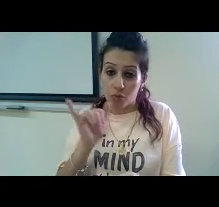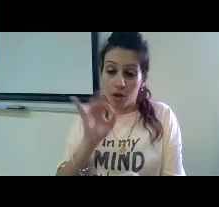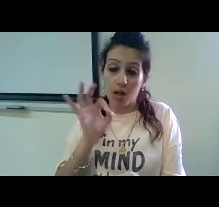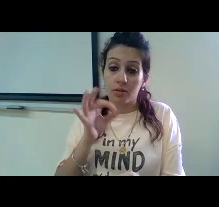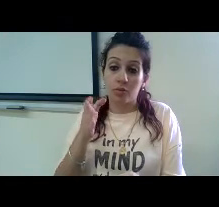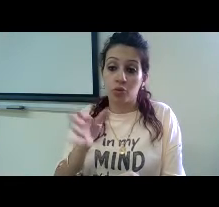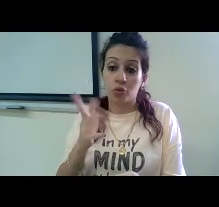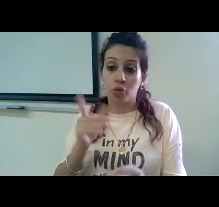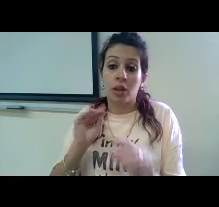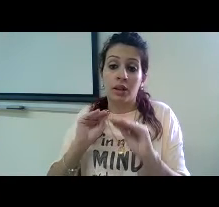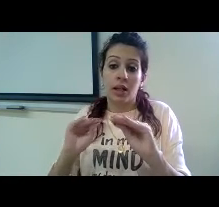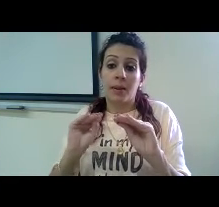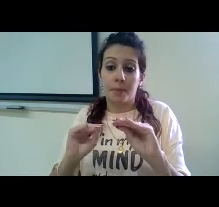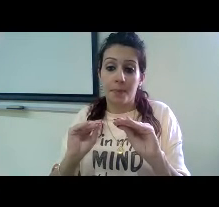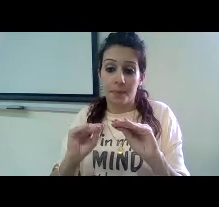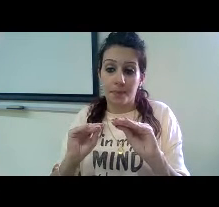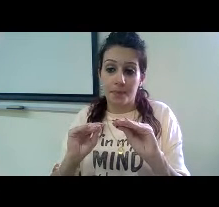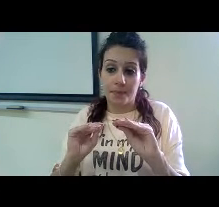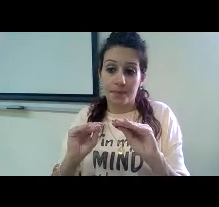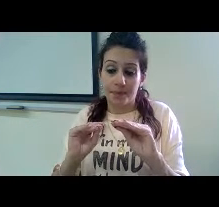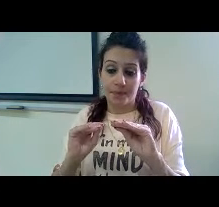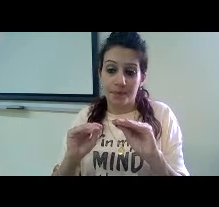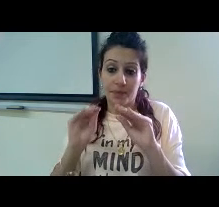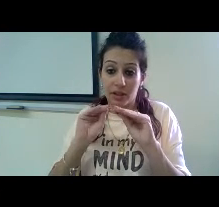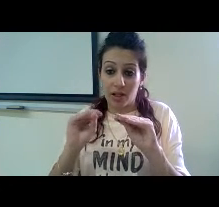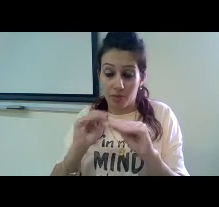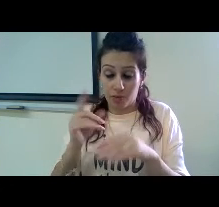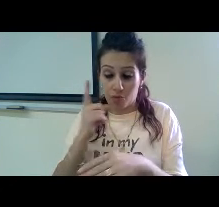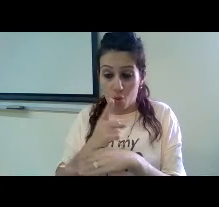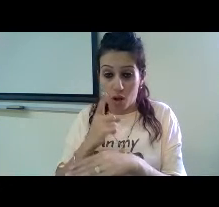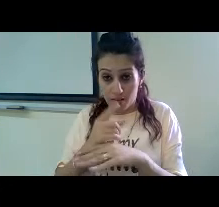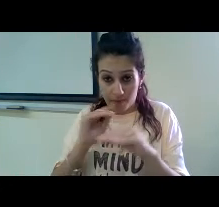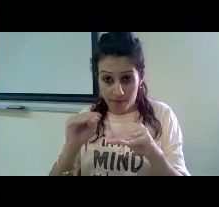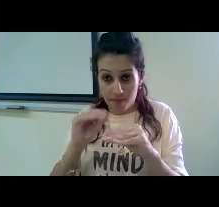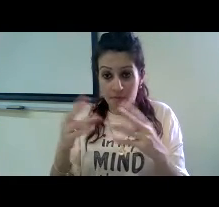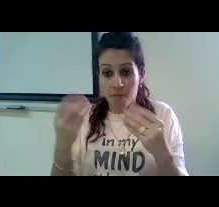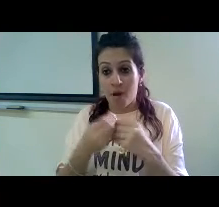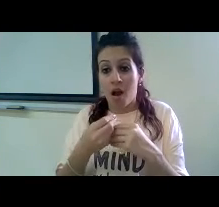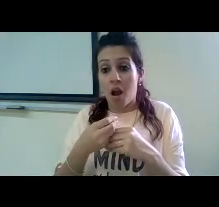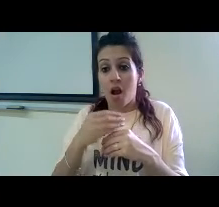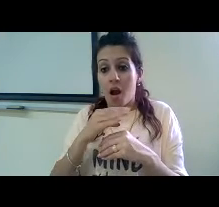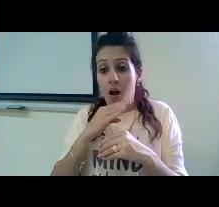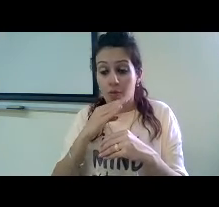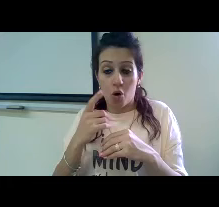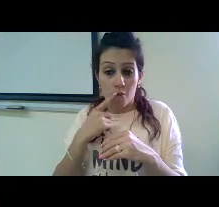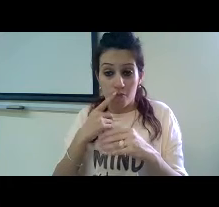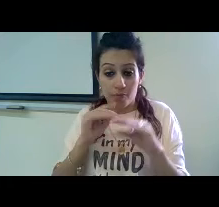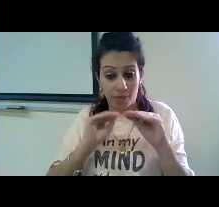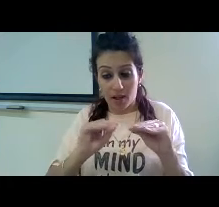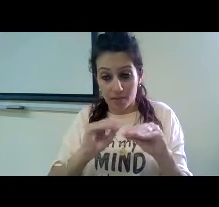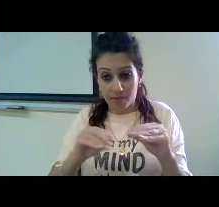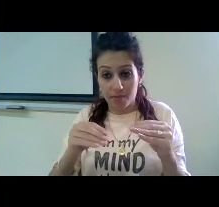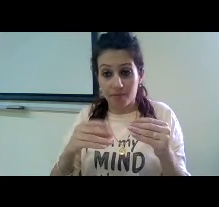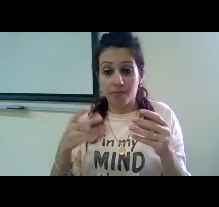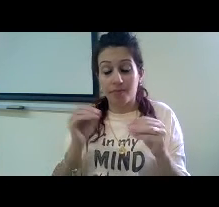but not just as the supporters in education as we expected them to be before.